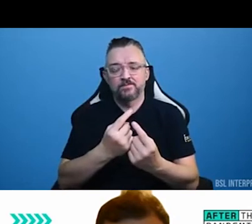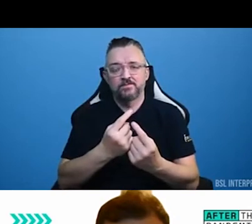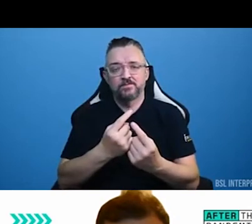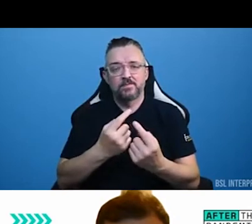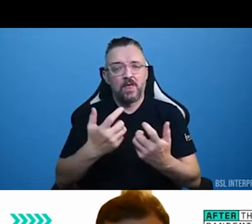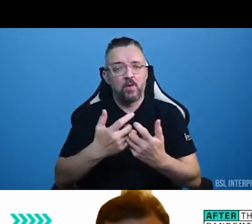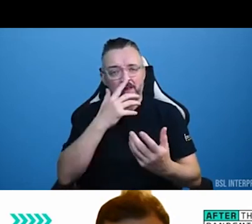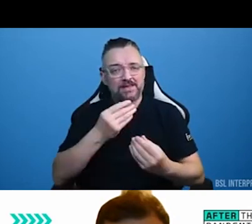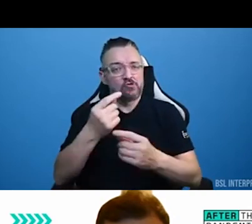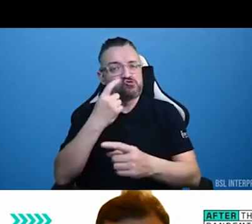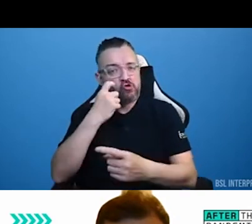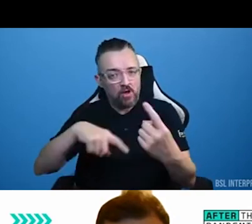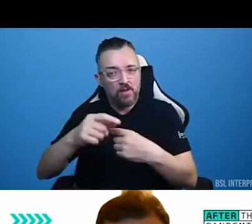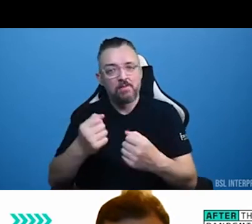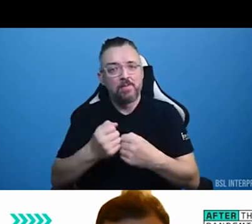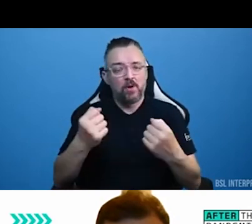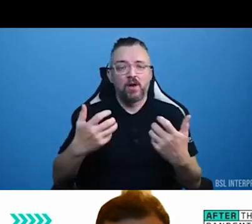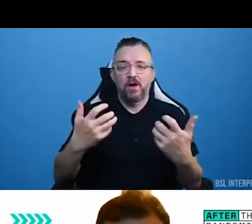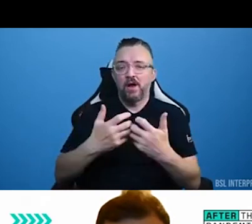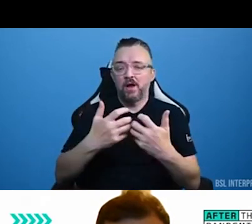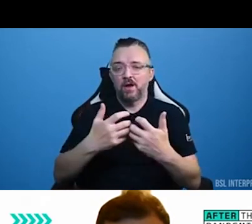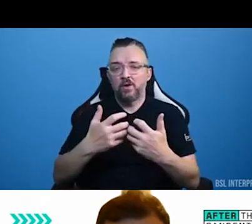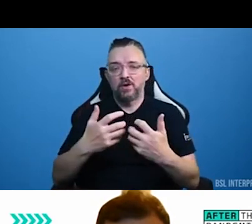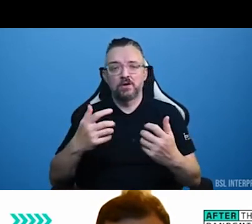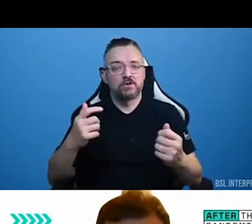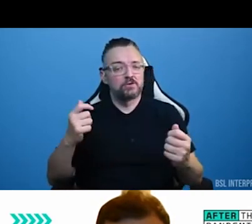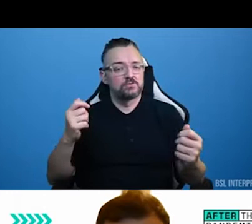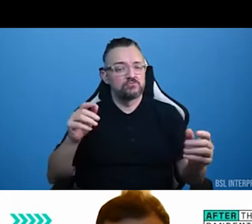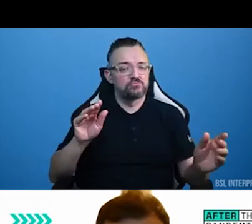And how do we kind of transfer that power?